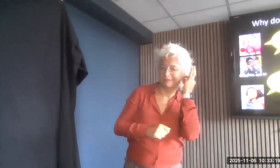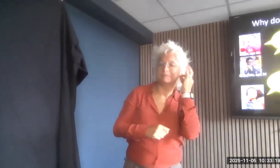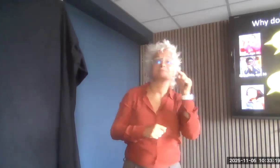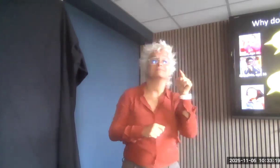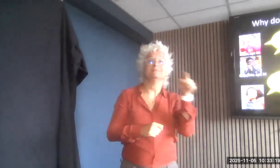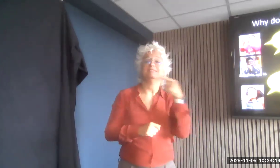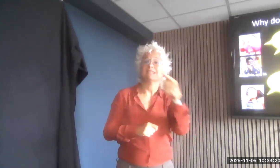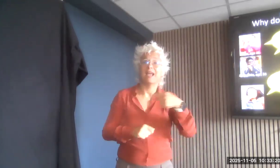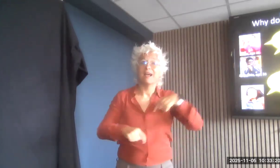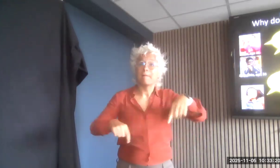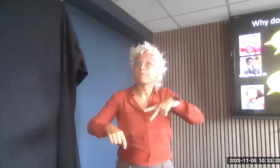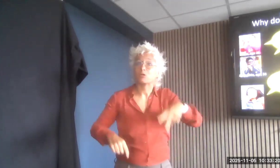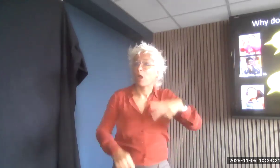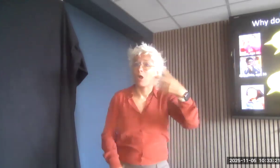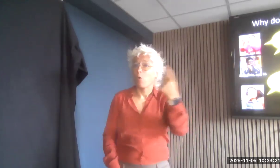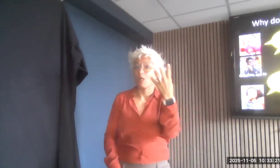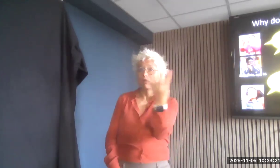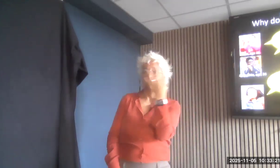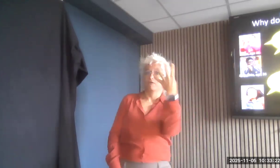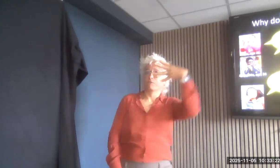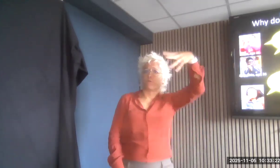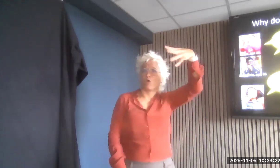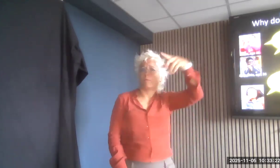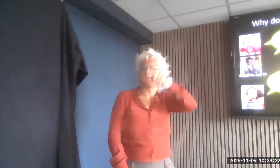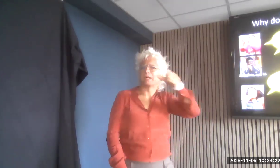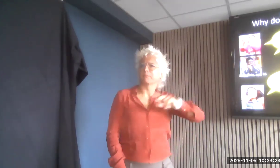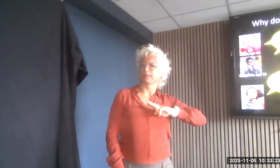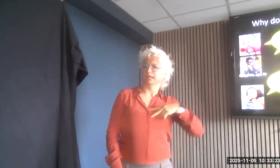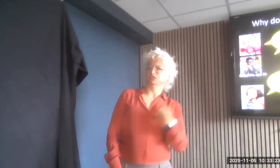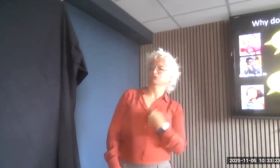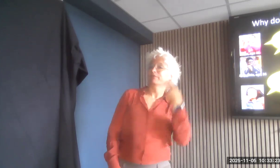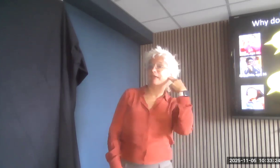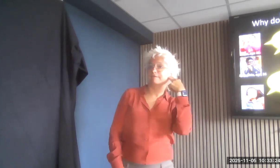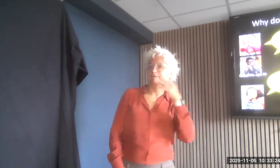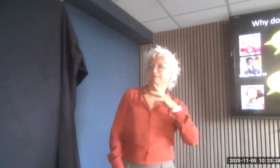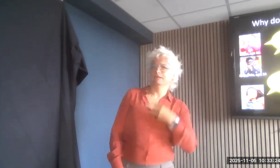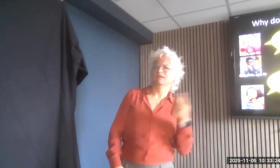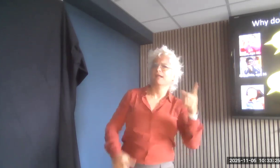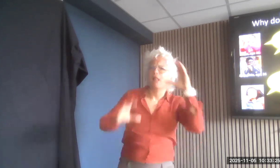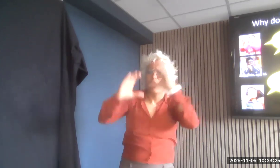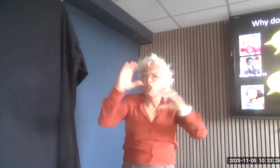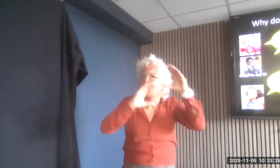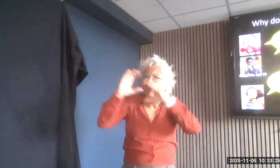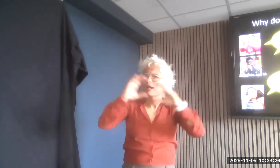And there's another individual here who's transgender, and they said, in Portugal, there's only 4 people who are deaf and